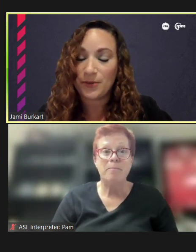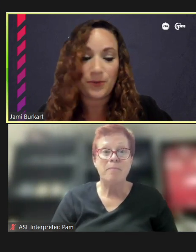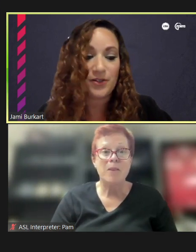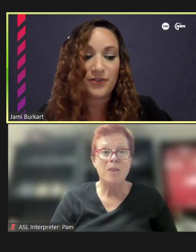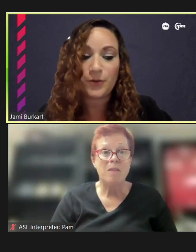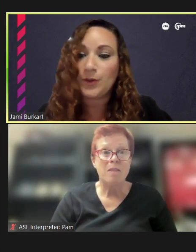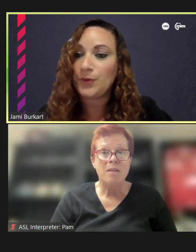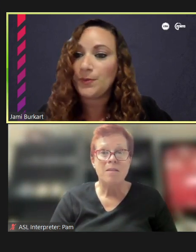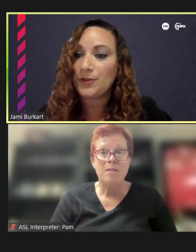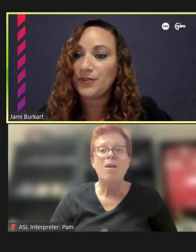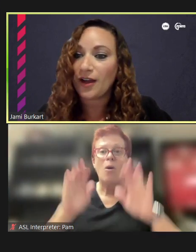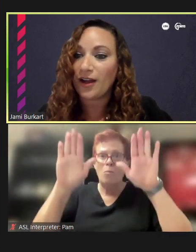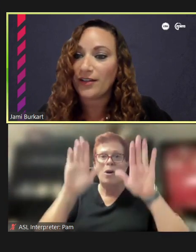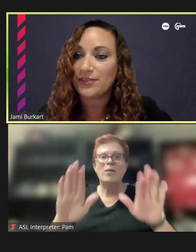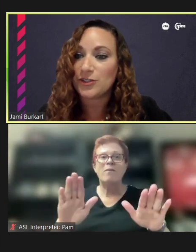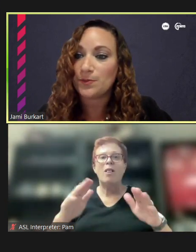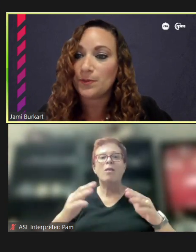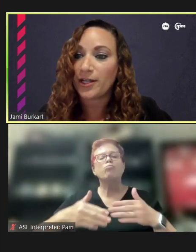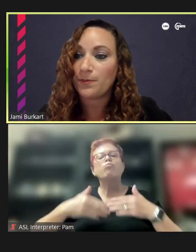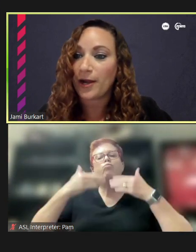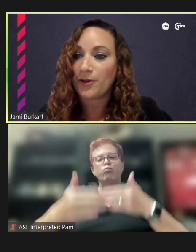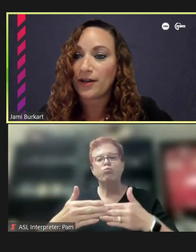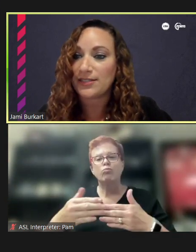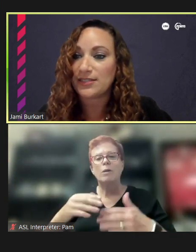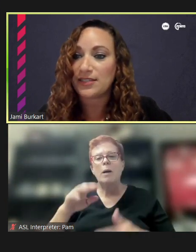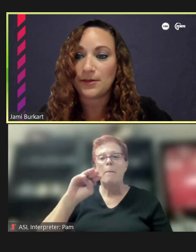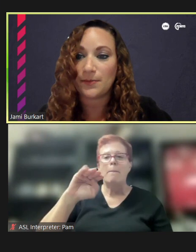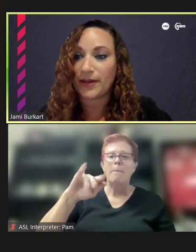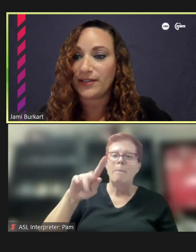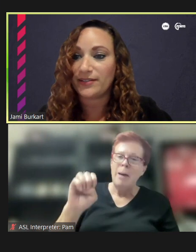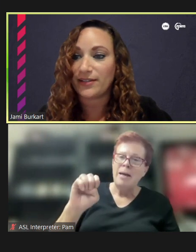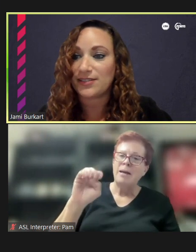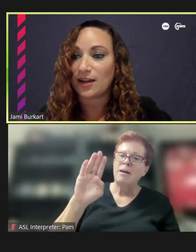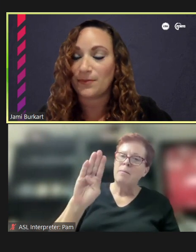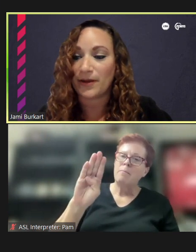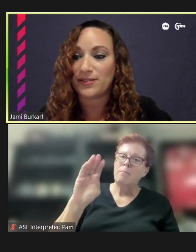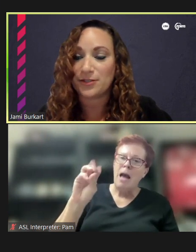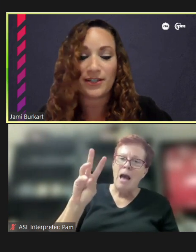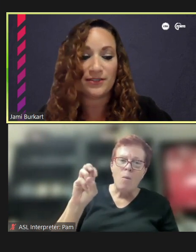Wonderful, we will move on to Mike Bauer. I see Mike next on my screen.